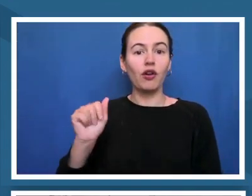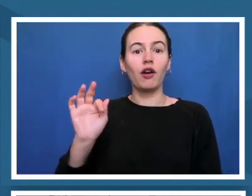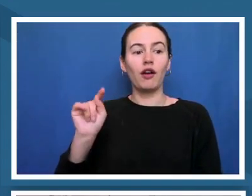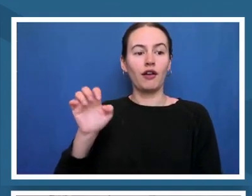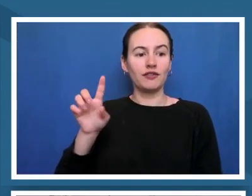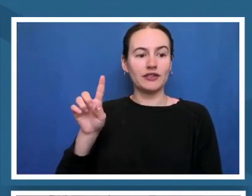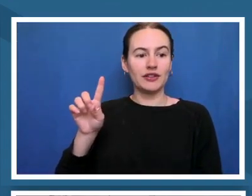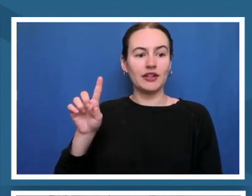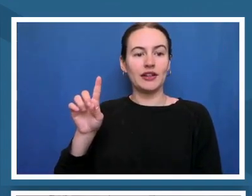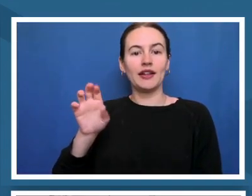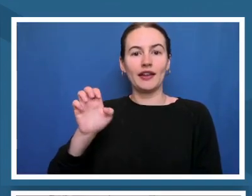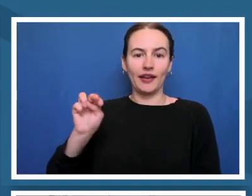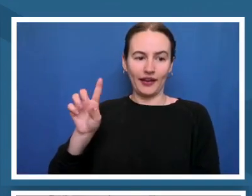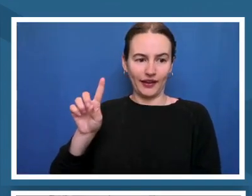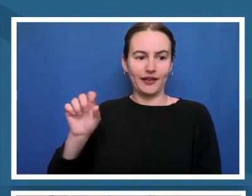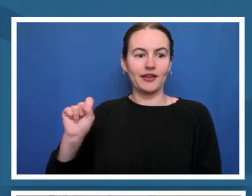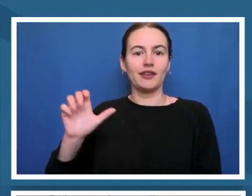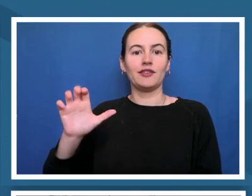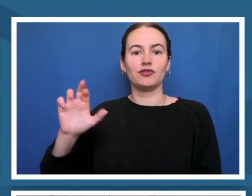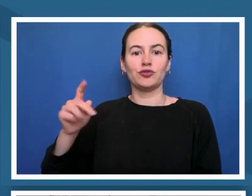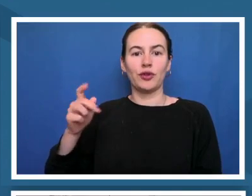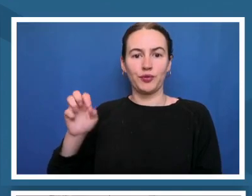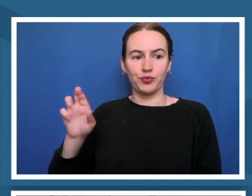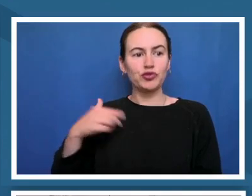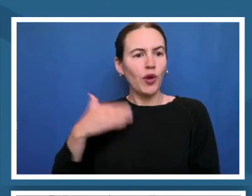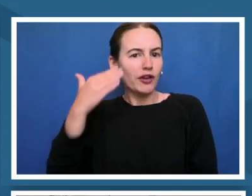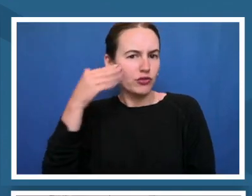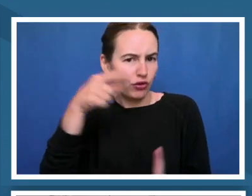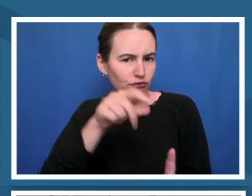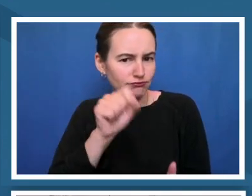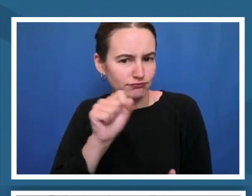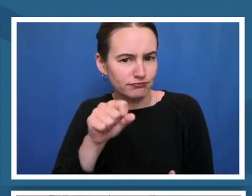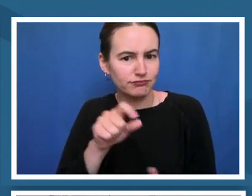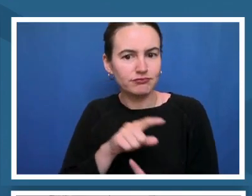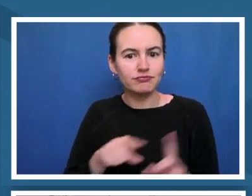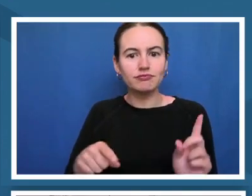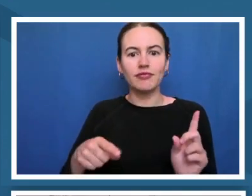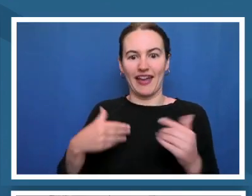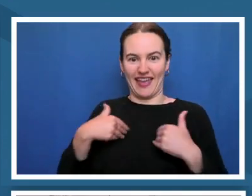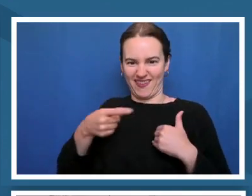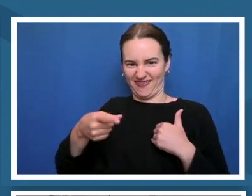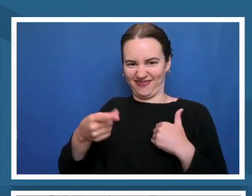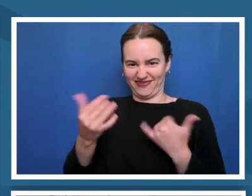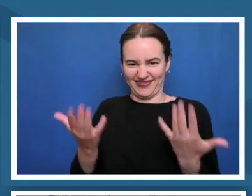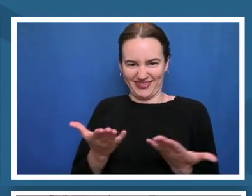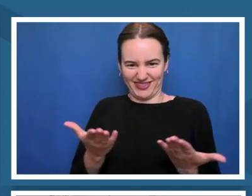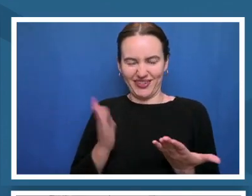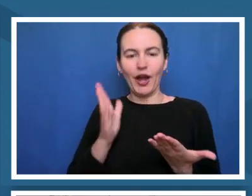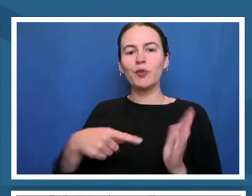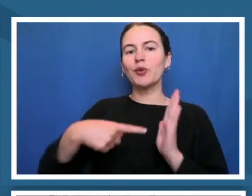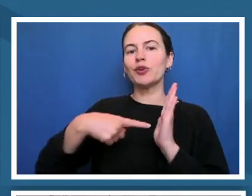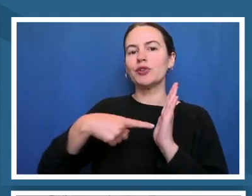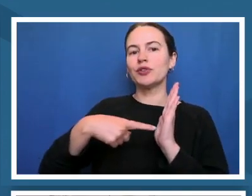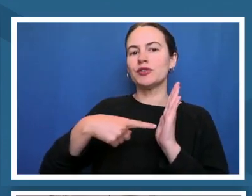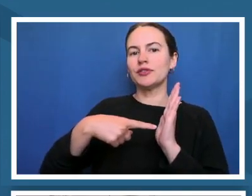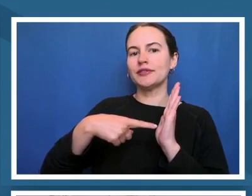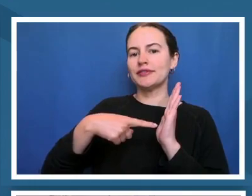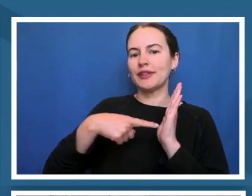person so i'm going to be demonstrating